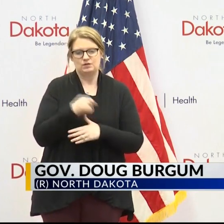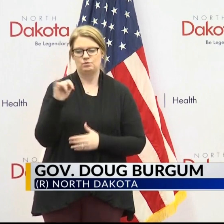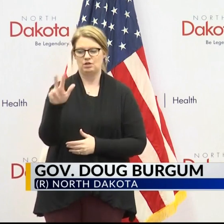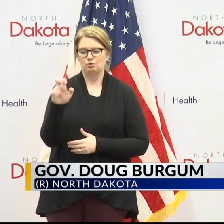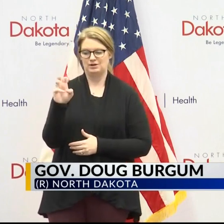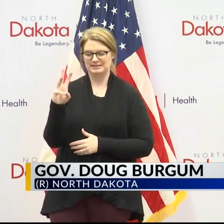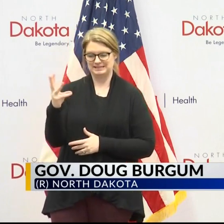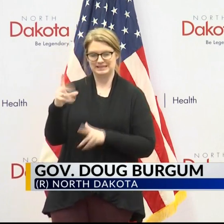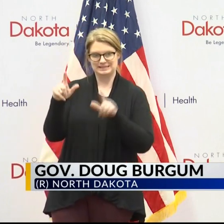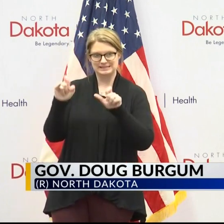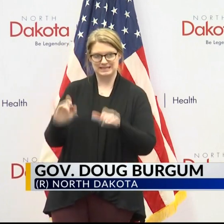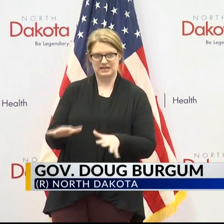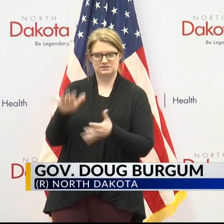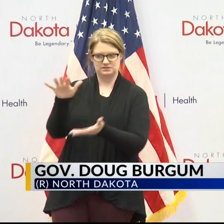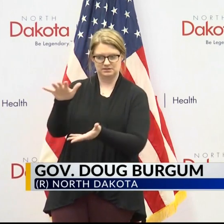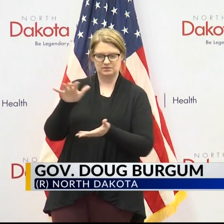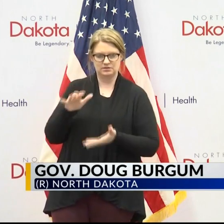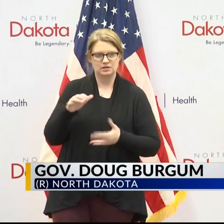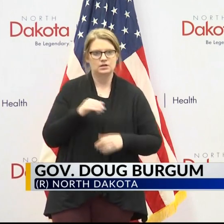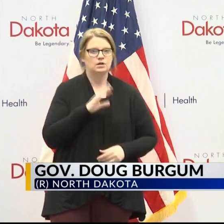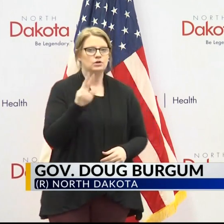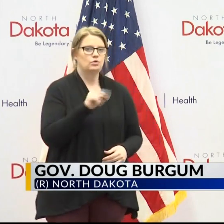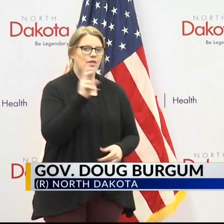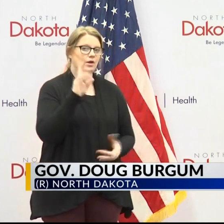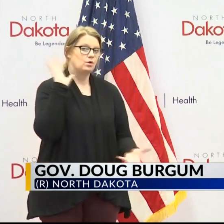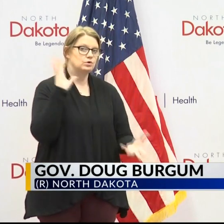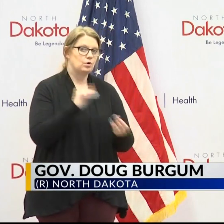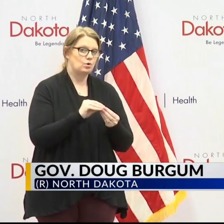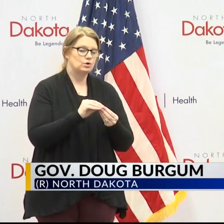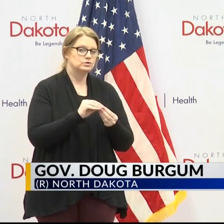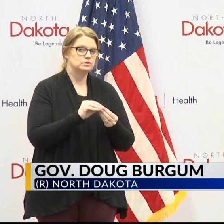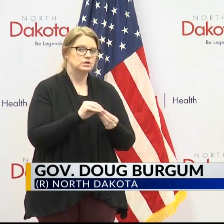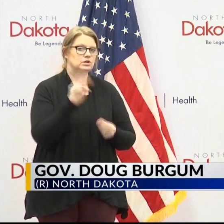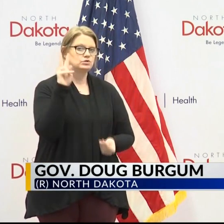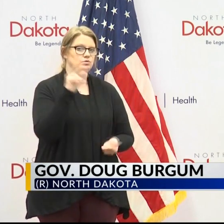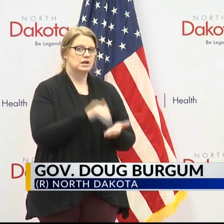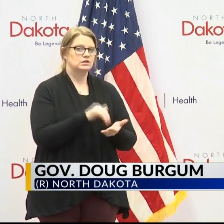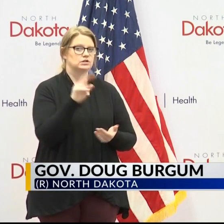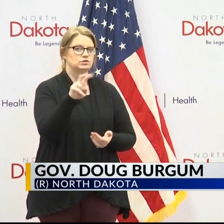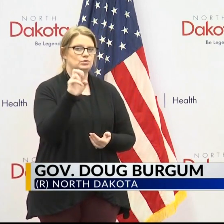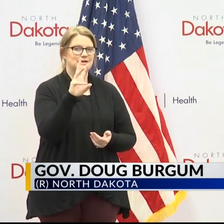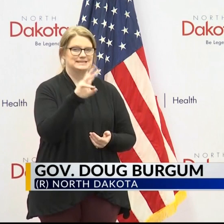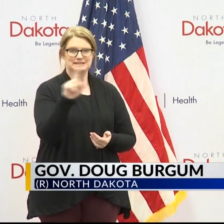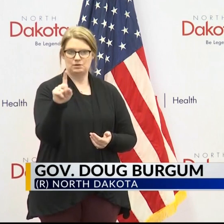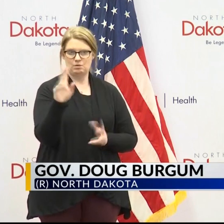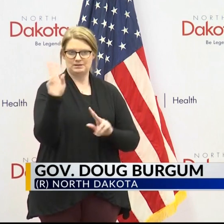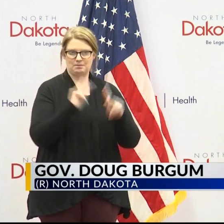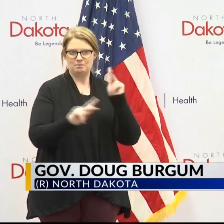BACK IN, OVER 3300 PATIENTS. SO WE HAVE RIGHT NOW THE ABILITY TO DO MORE TESTING THAT WE HAVE BEEN DOING IN NORTH DAKOTA BUT WE HAD ANOTHER GOOD